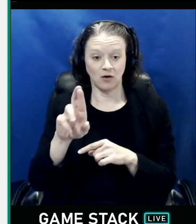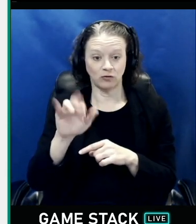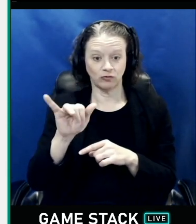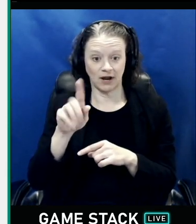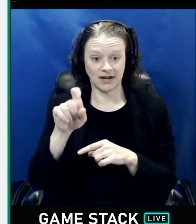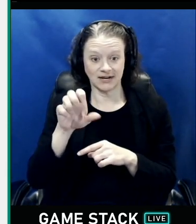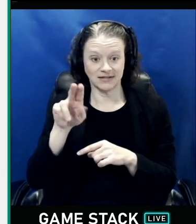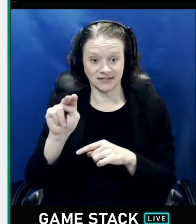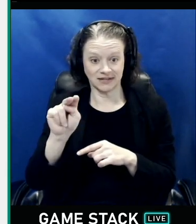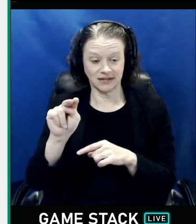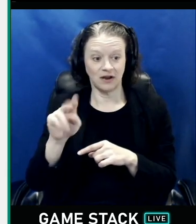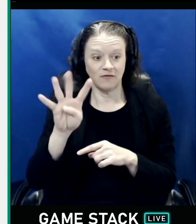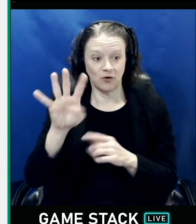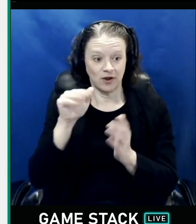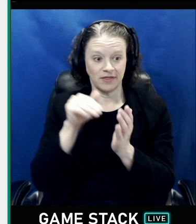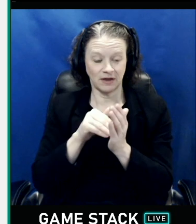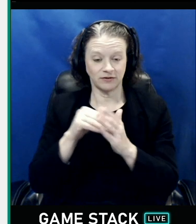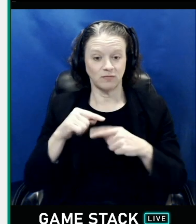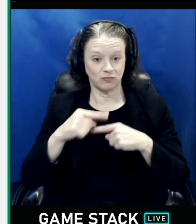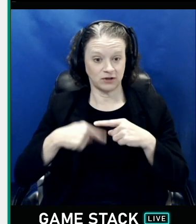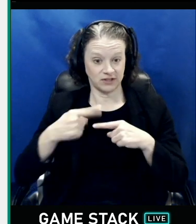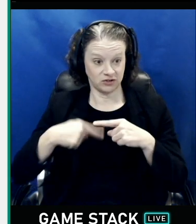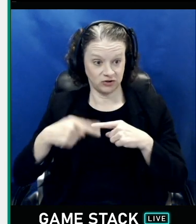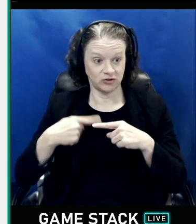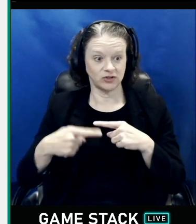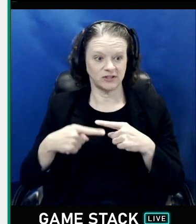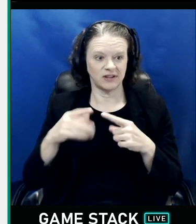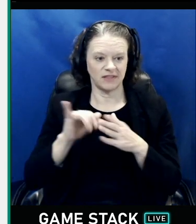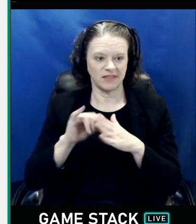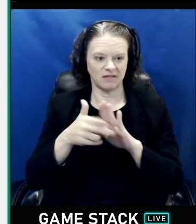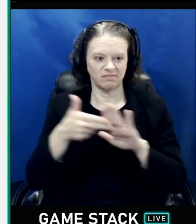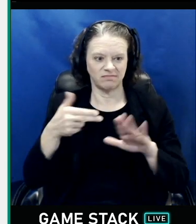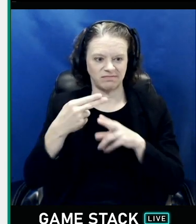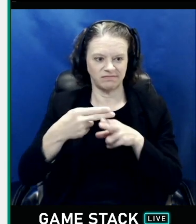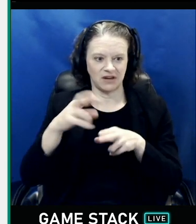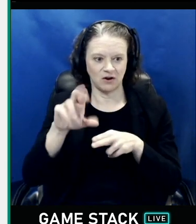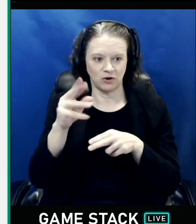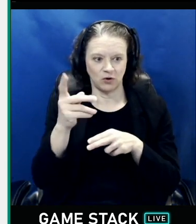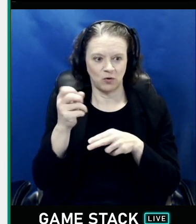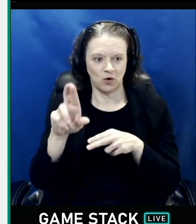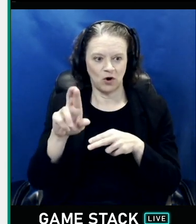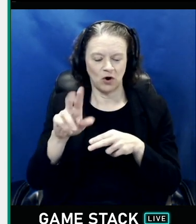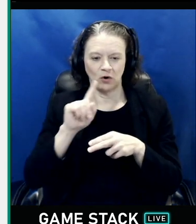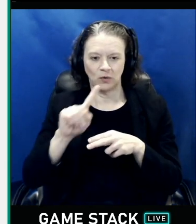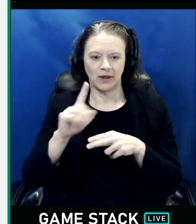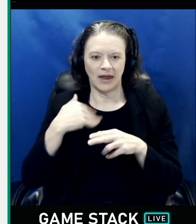codename "Renoir", offer up to 8 powerful cores and ultra-thin laptops. Typically, at only 15 watts,